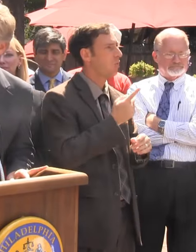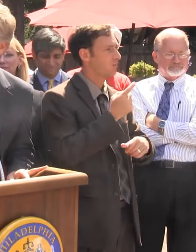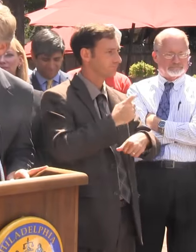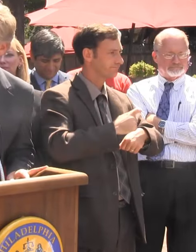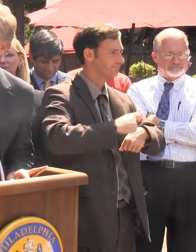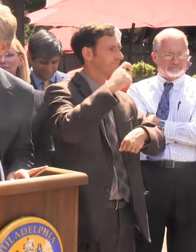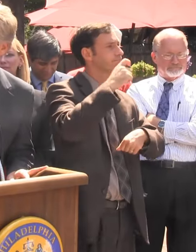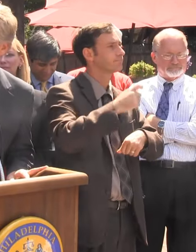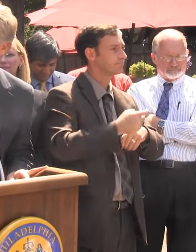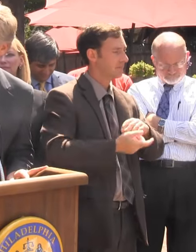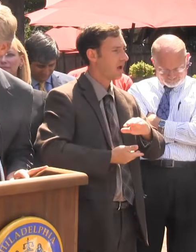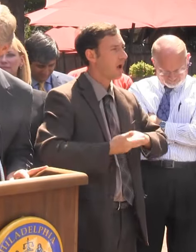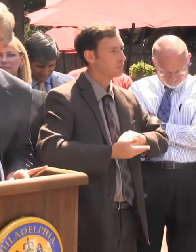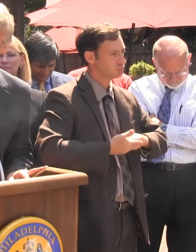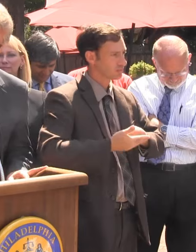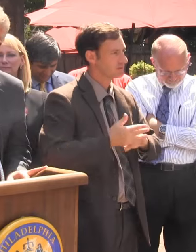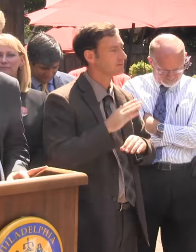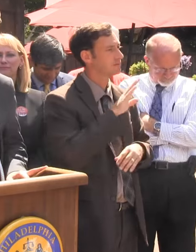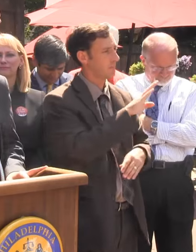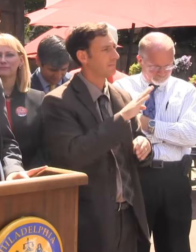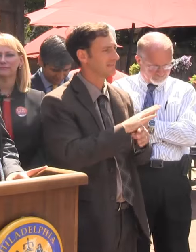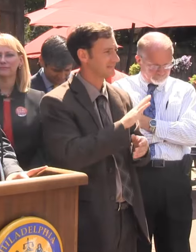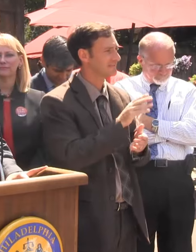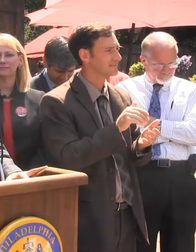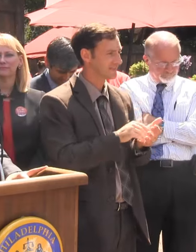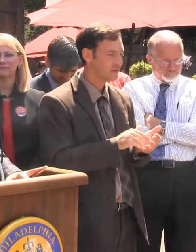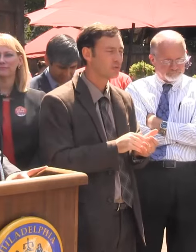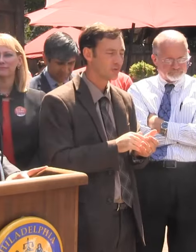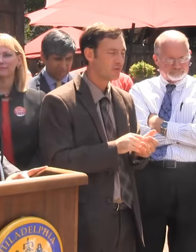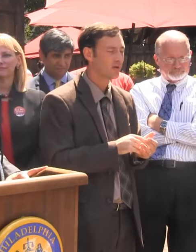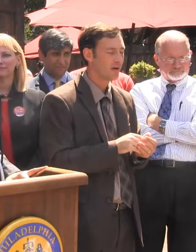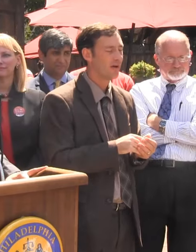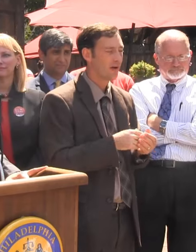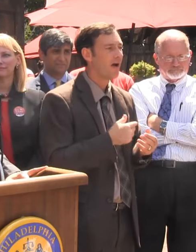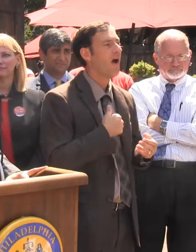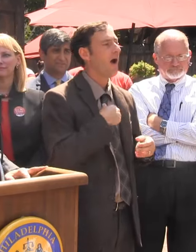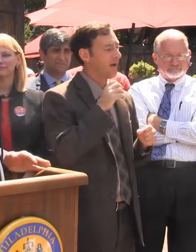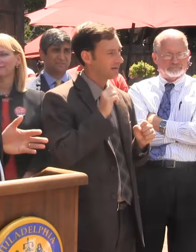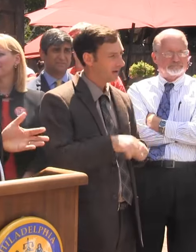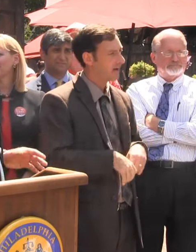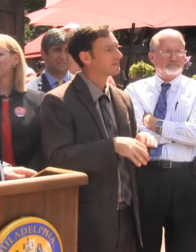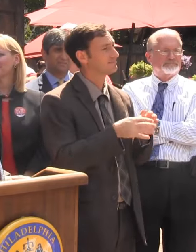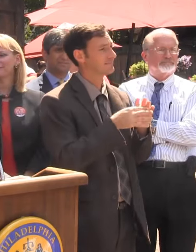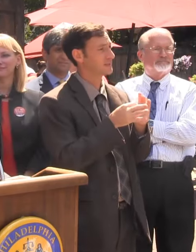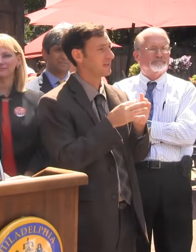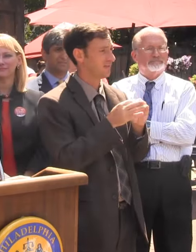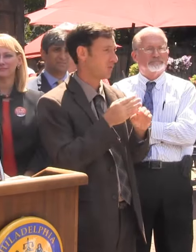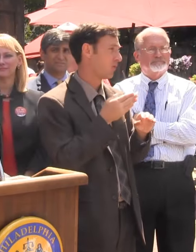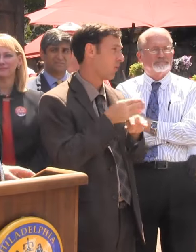of operation of your business center, so I know I can speak for close to 5 thousand members